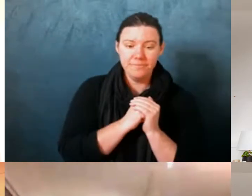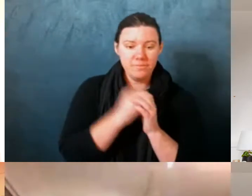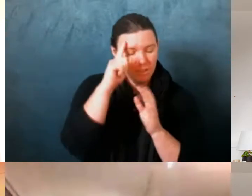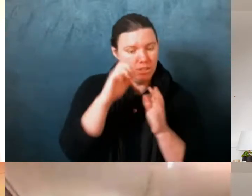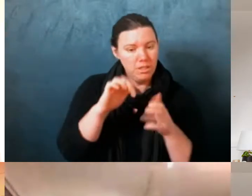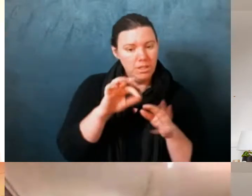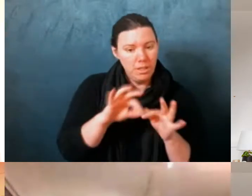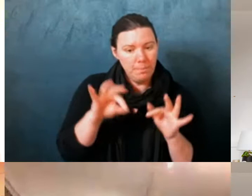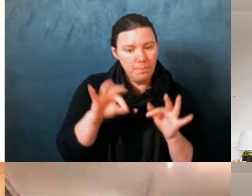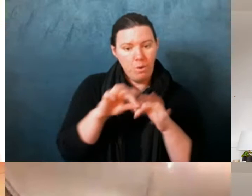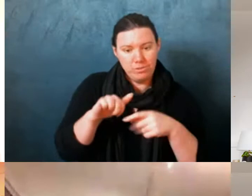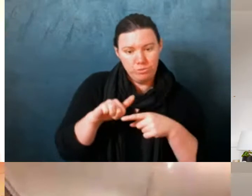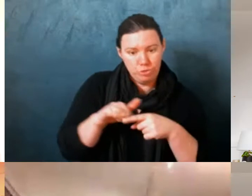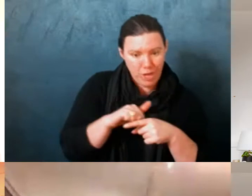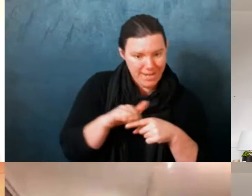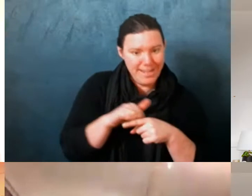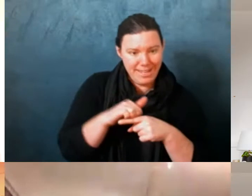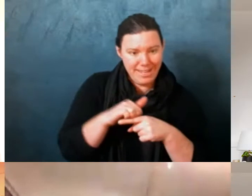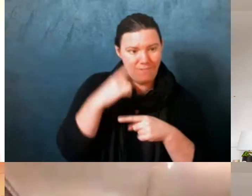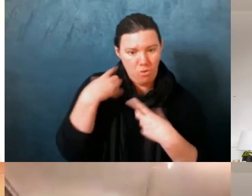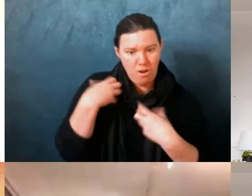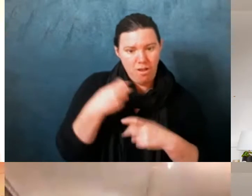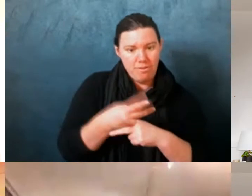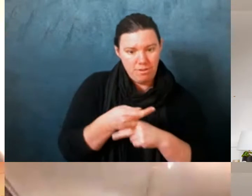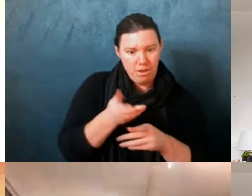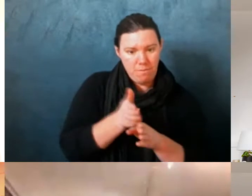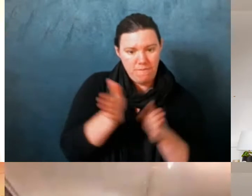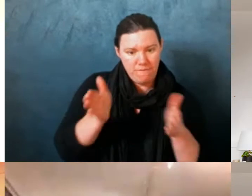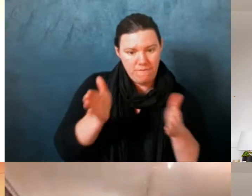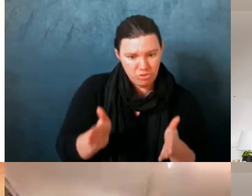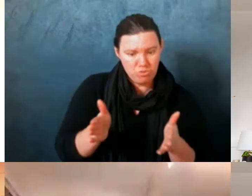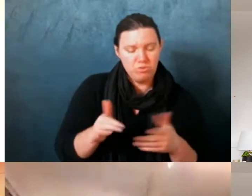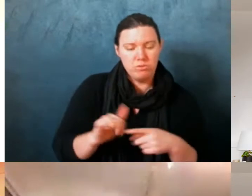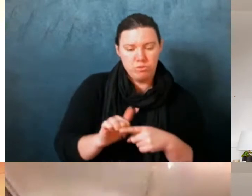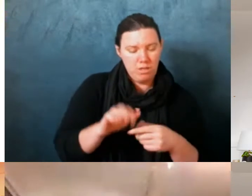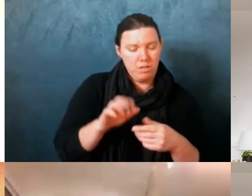equity and inclusion. And I thank you for starting this conversation.